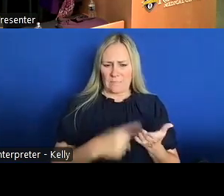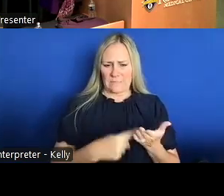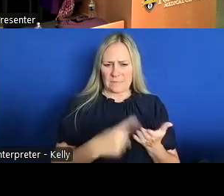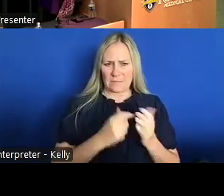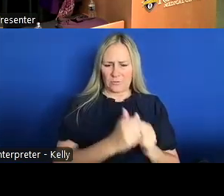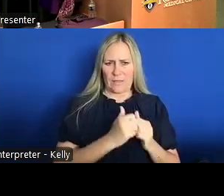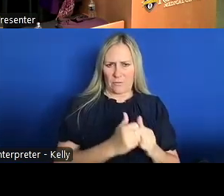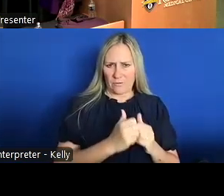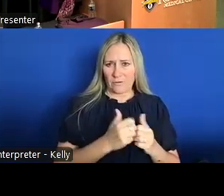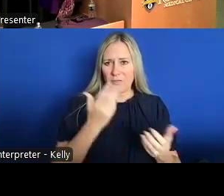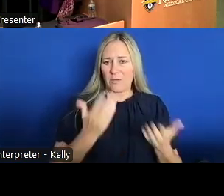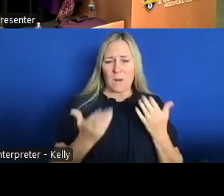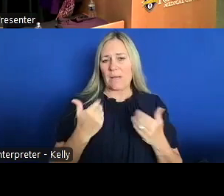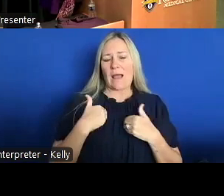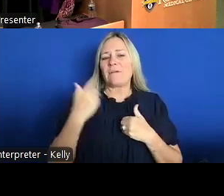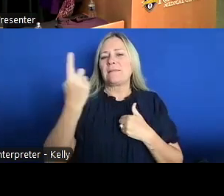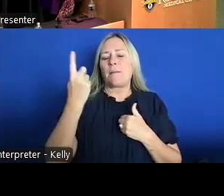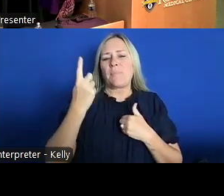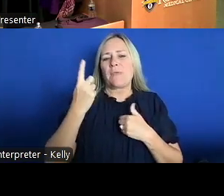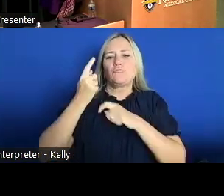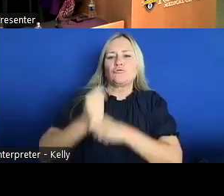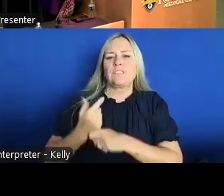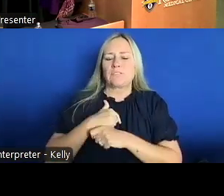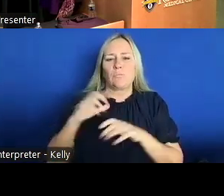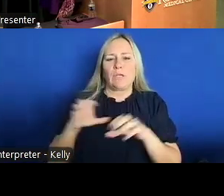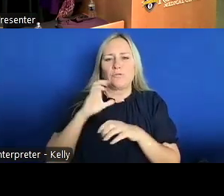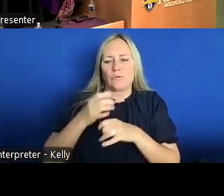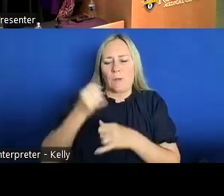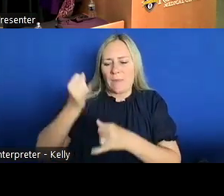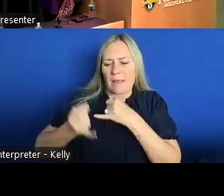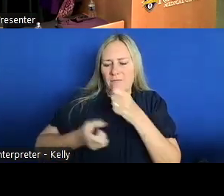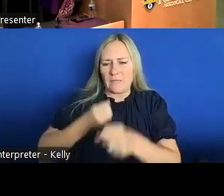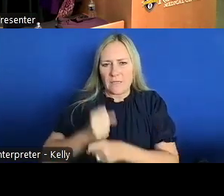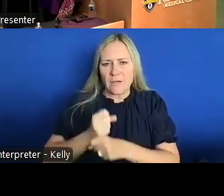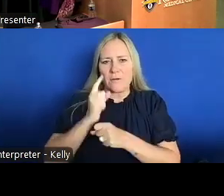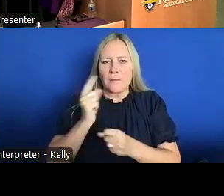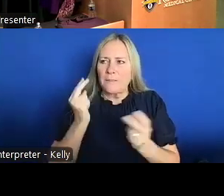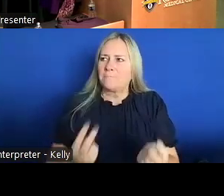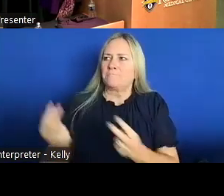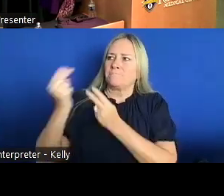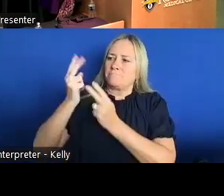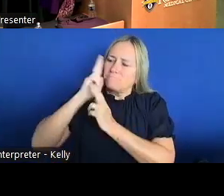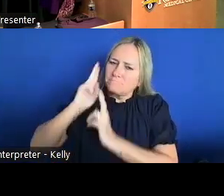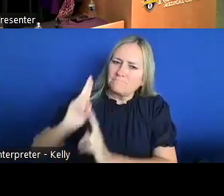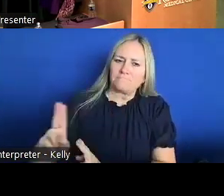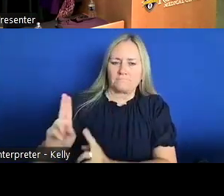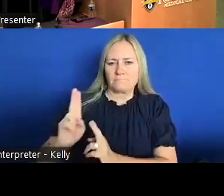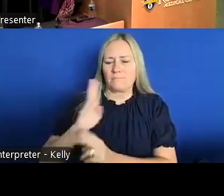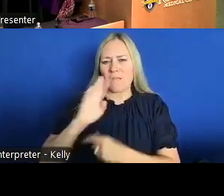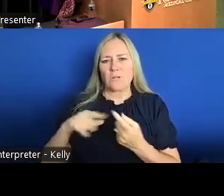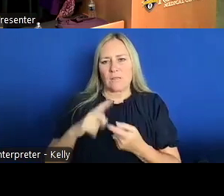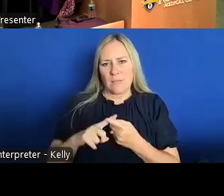the end of a year in in commemoration in honoring uh in talking about lives that we've of of those